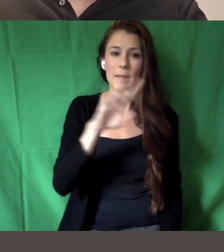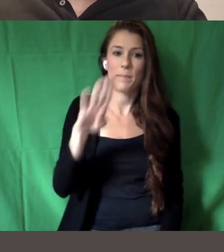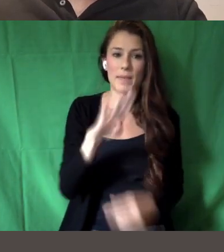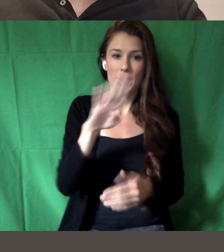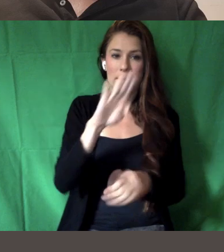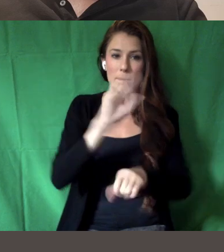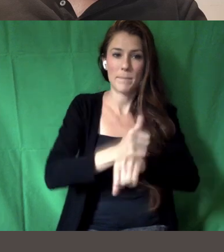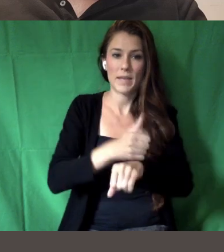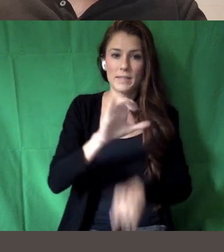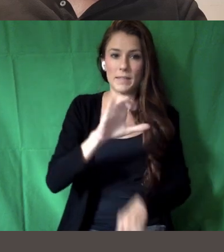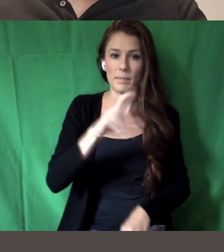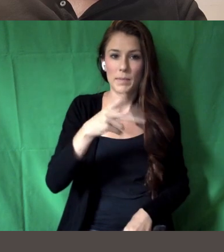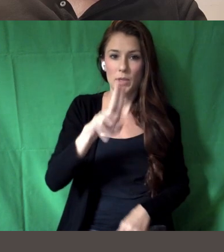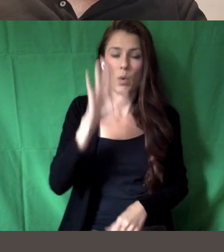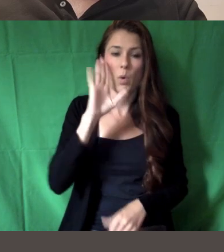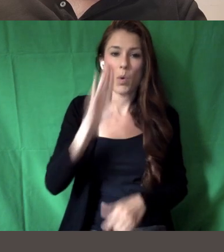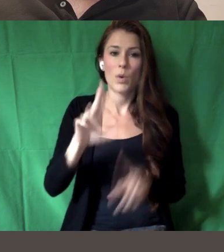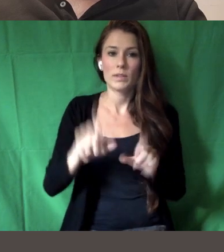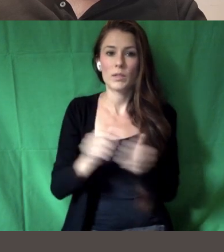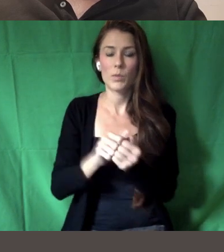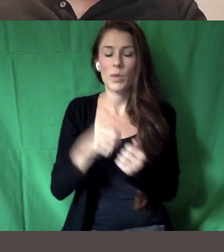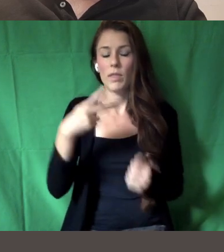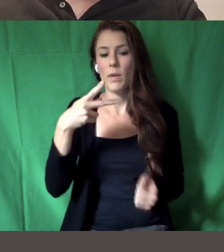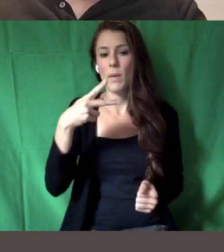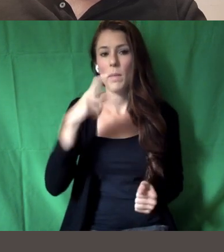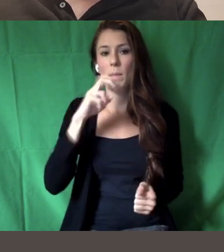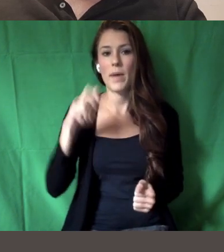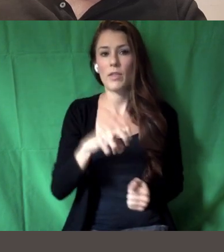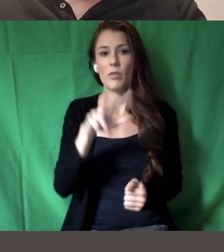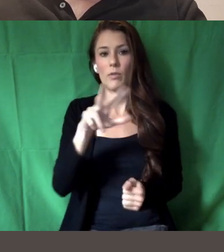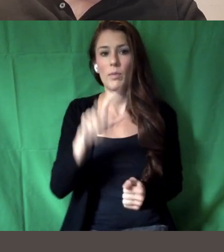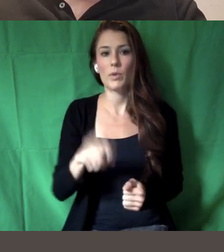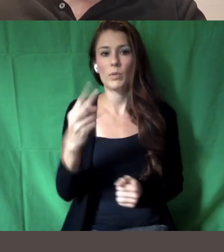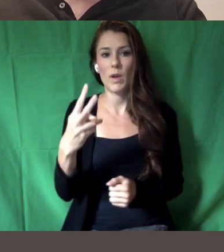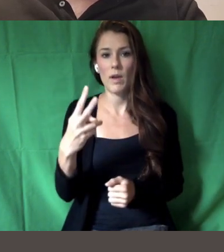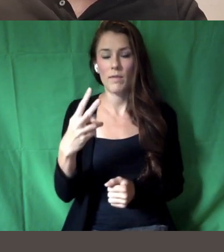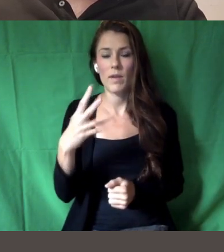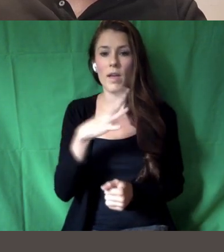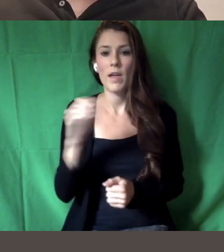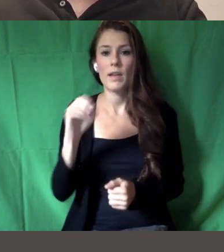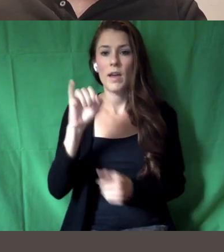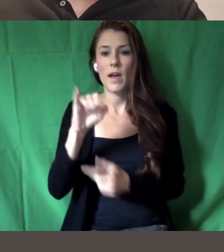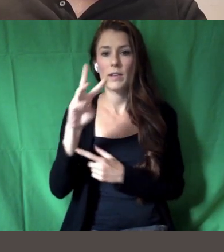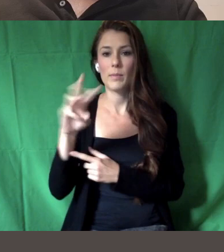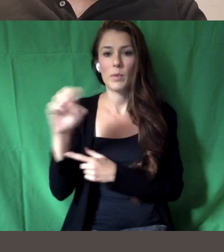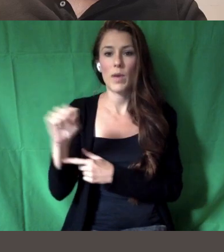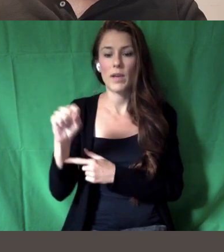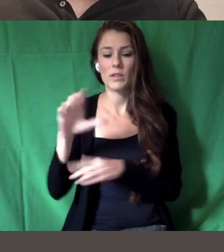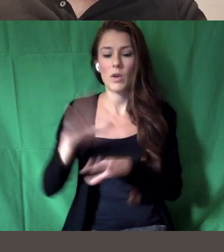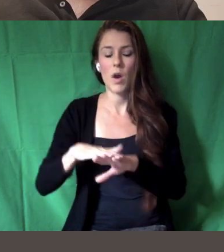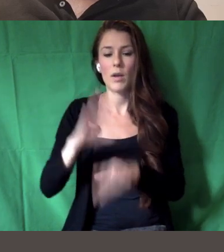We will test these claims with Python 3.12,Polars library, and AWS ARM-based